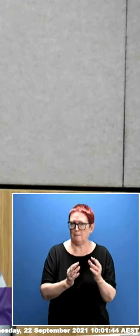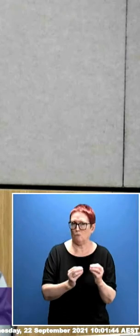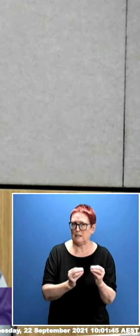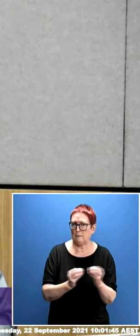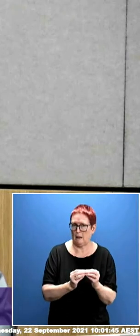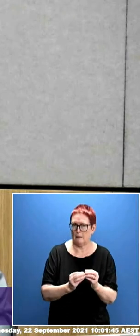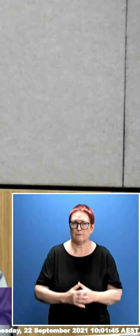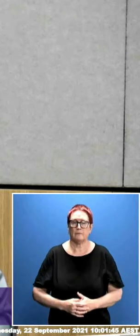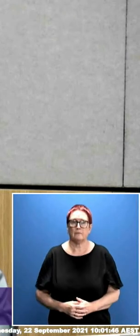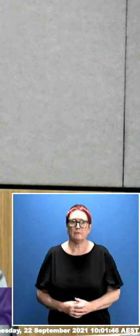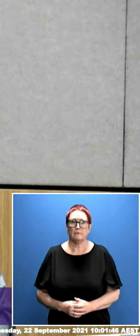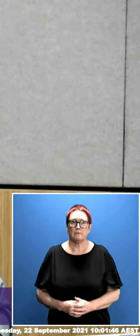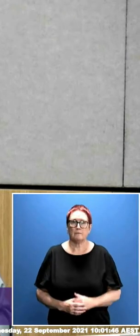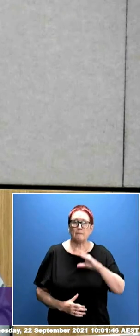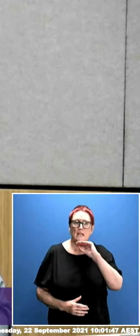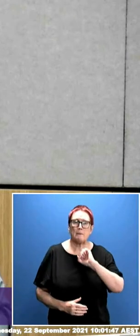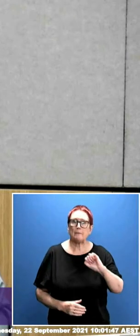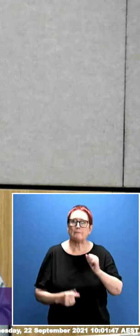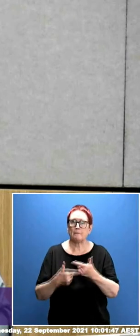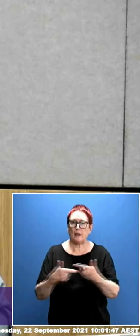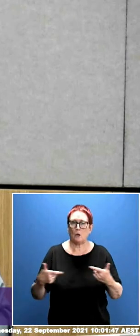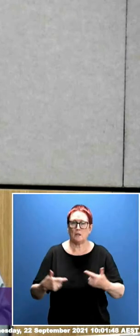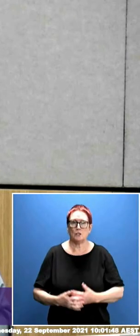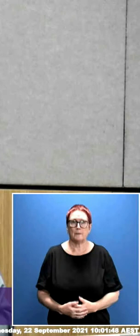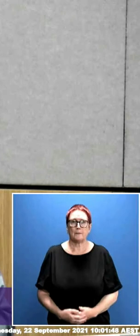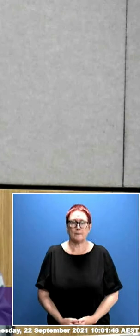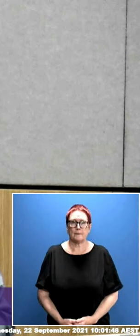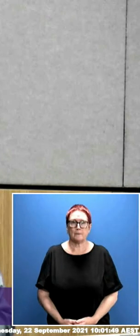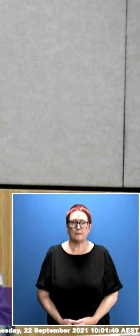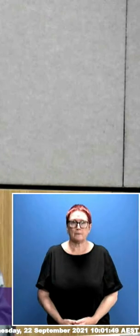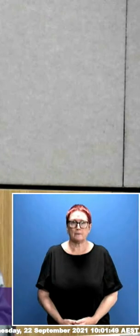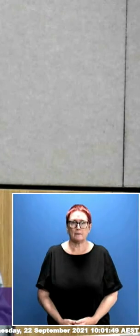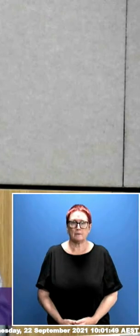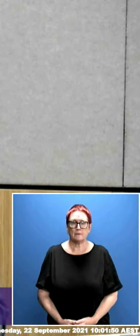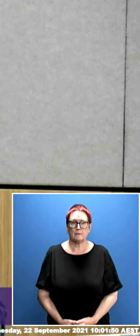Nganana ngurkantananyi ngura Meeanjin-nga Brisbane-ta.